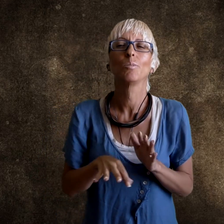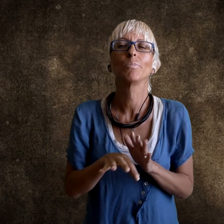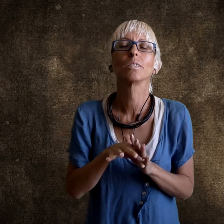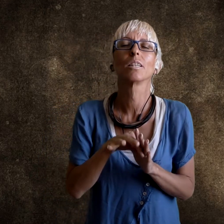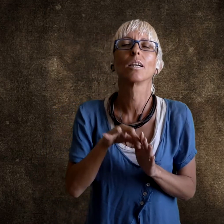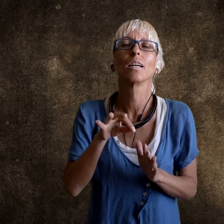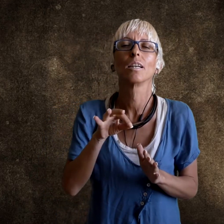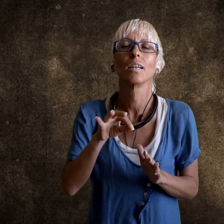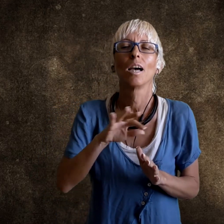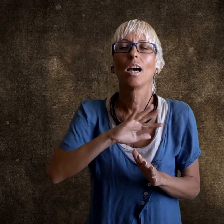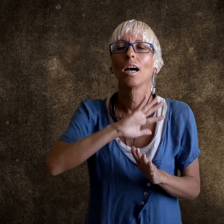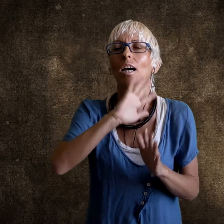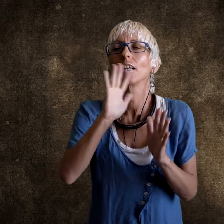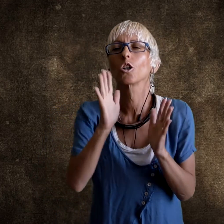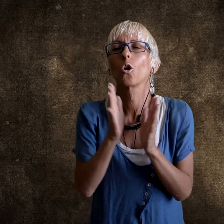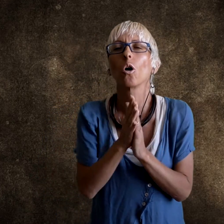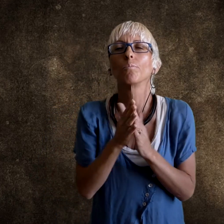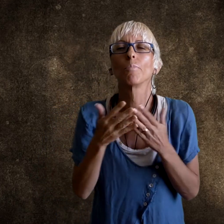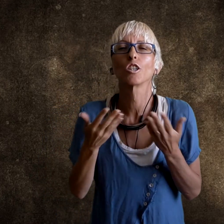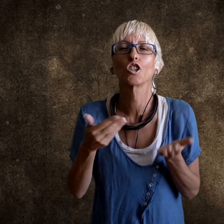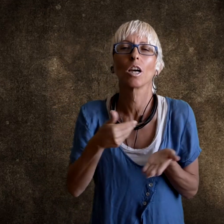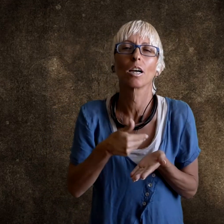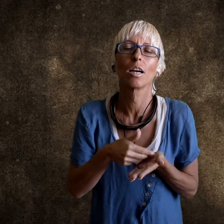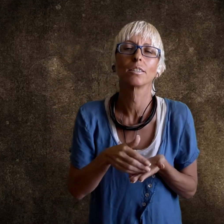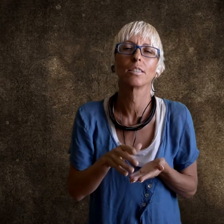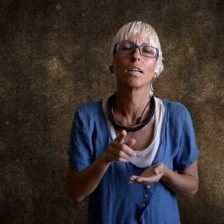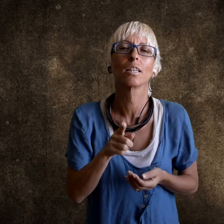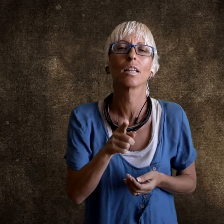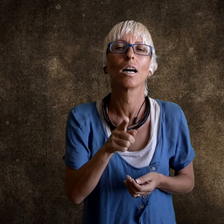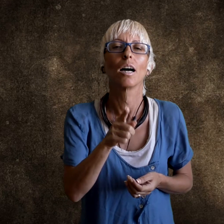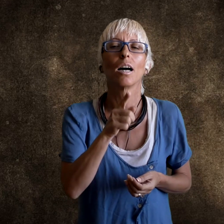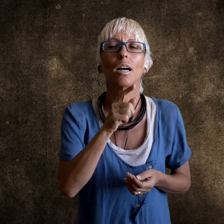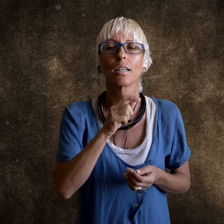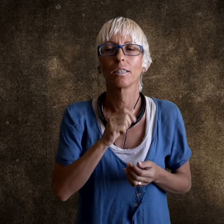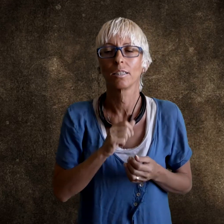I'll find everything you lack